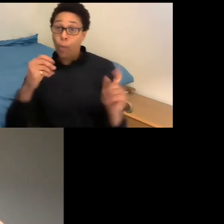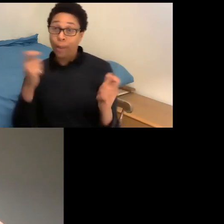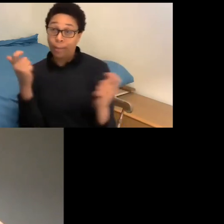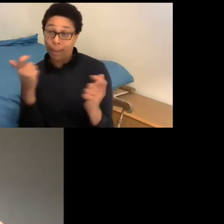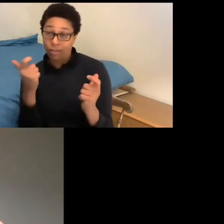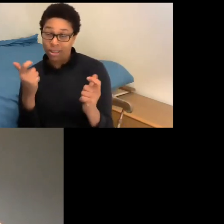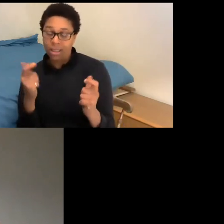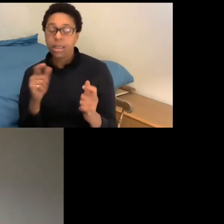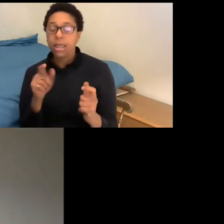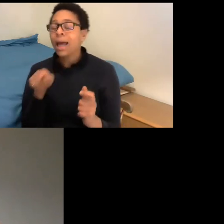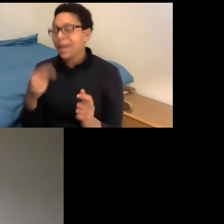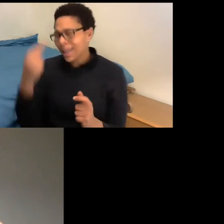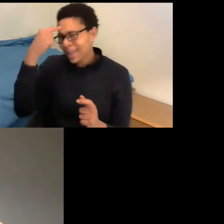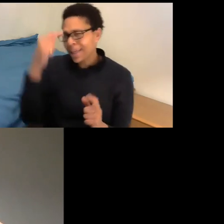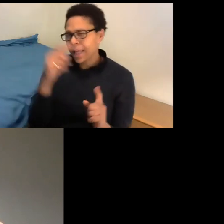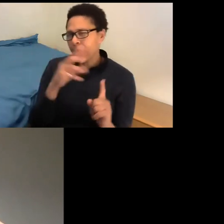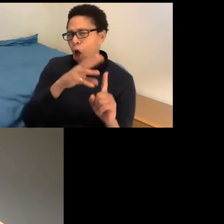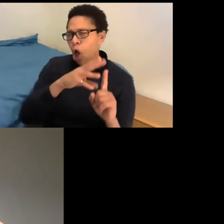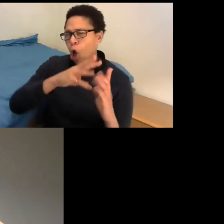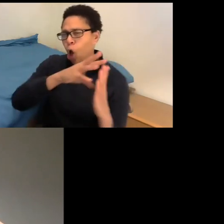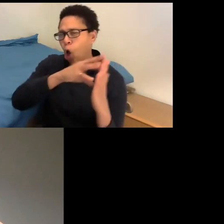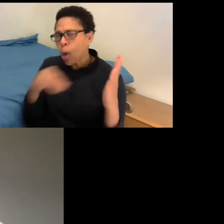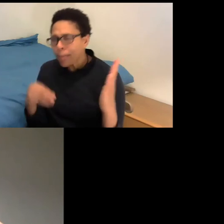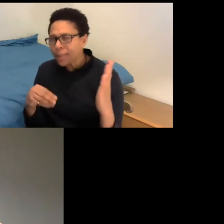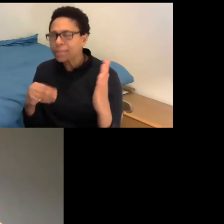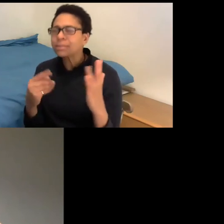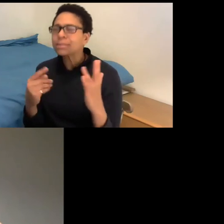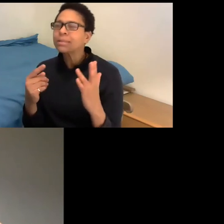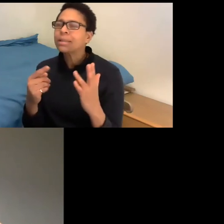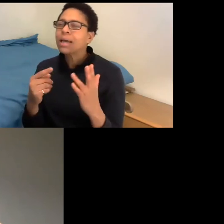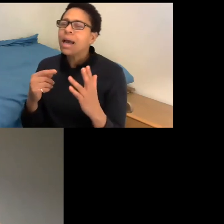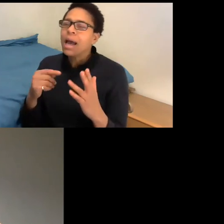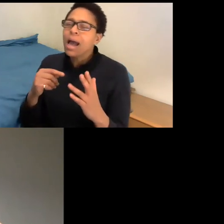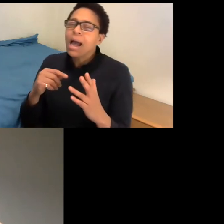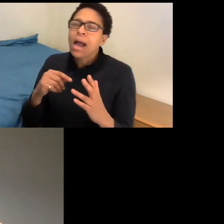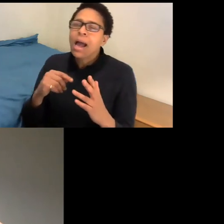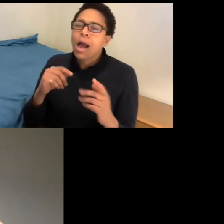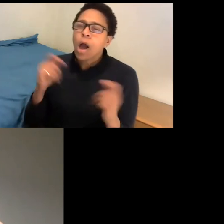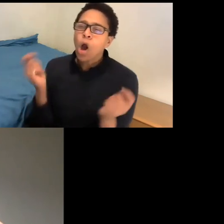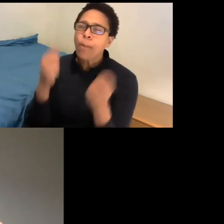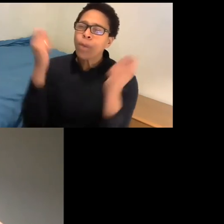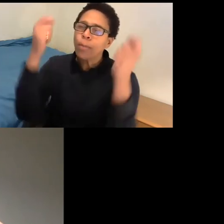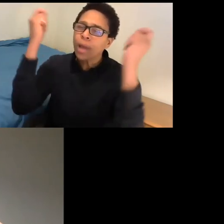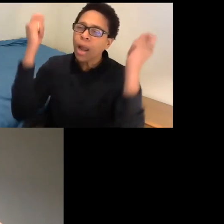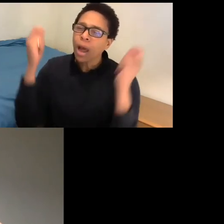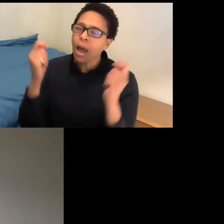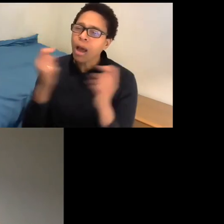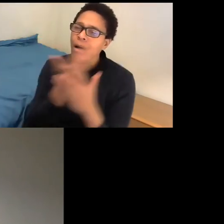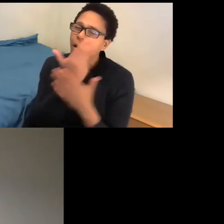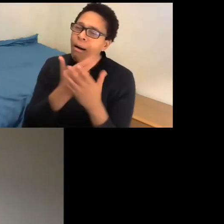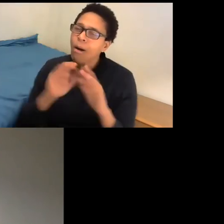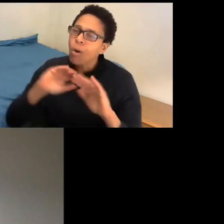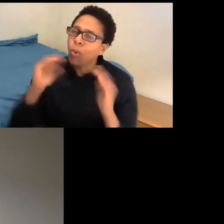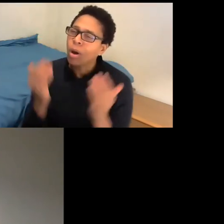echo a particular kind of contemporary popular art world characterized by their priority it gives to Western experiences,